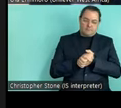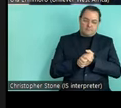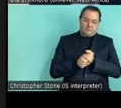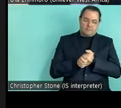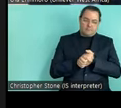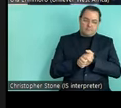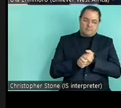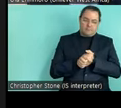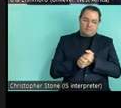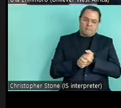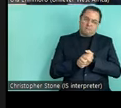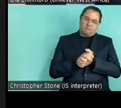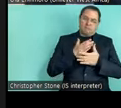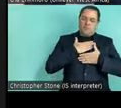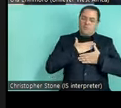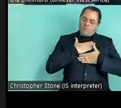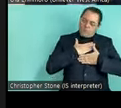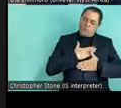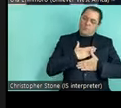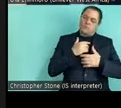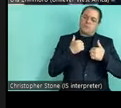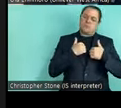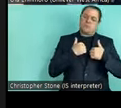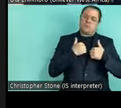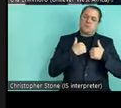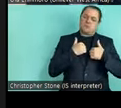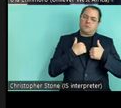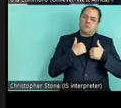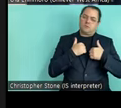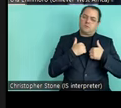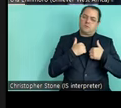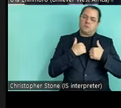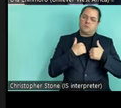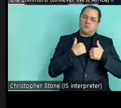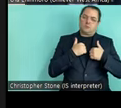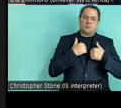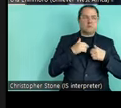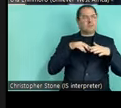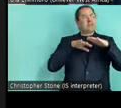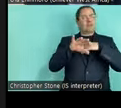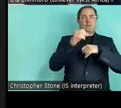is also to create and push for culture of psychological safety and true inclusion.